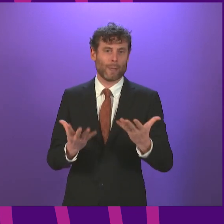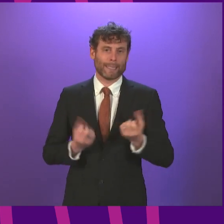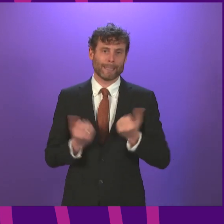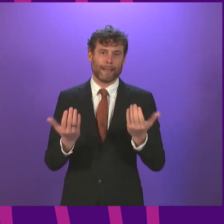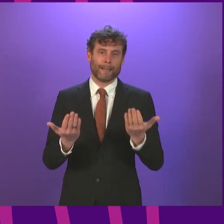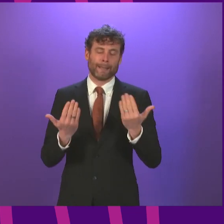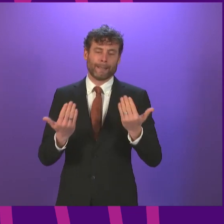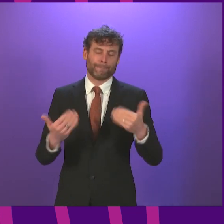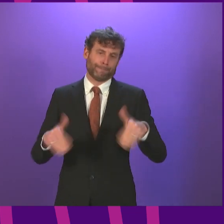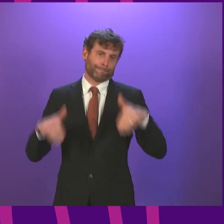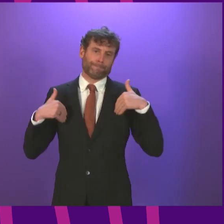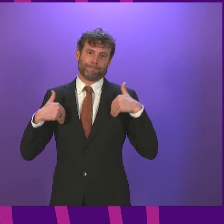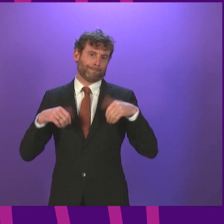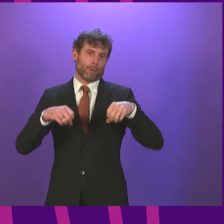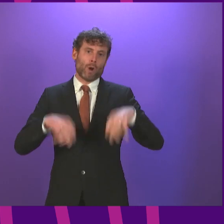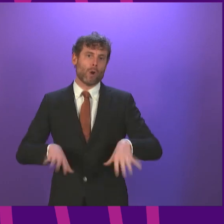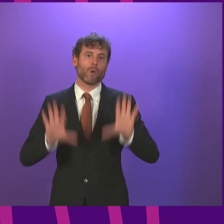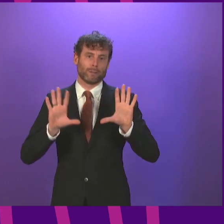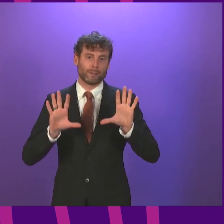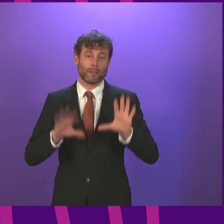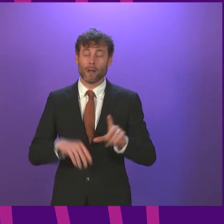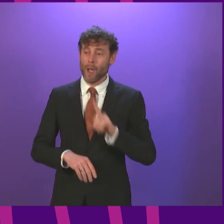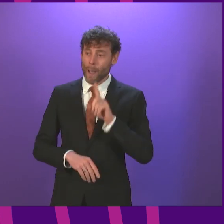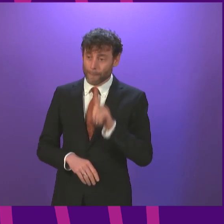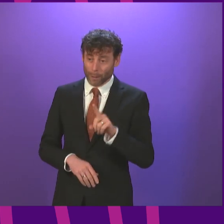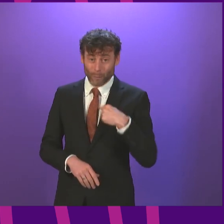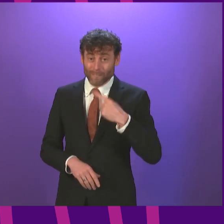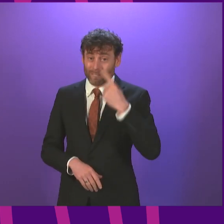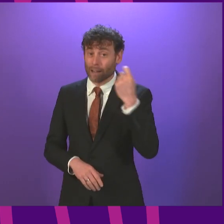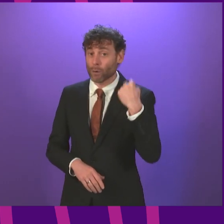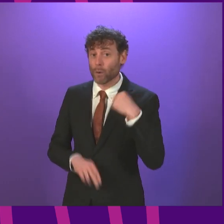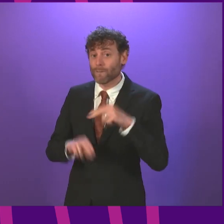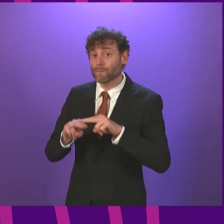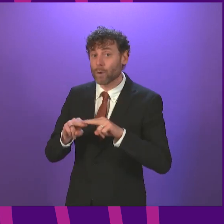not know last week and found out only on Friday is that the First Minister personally disputed